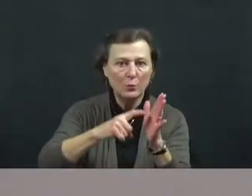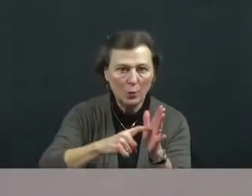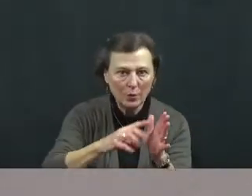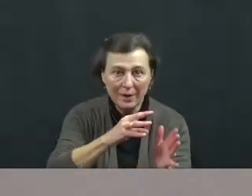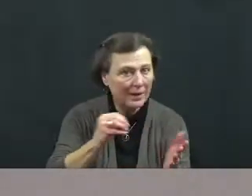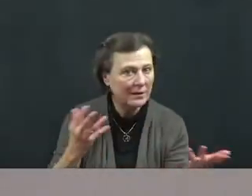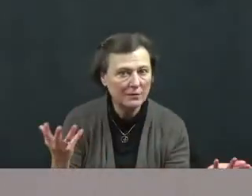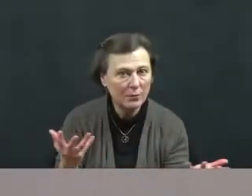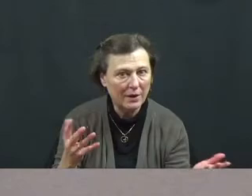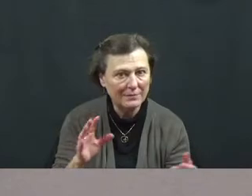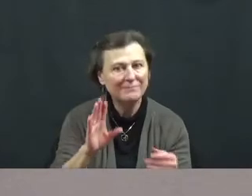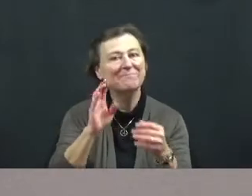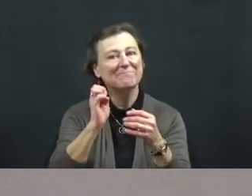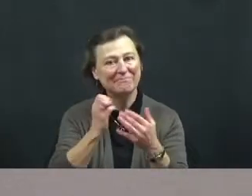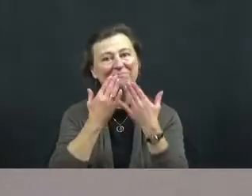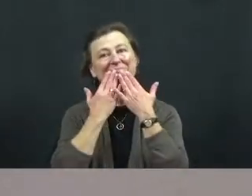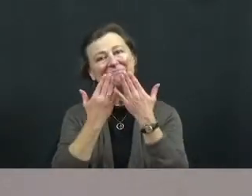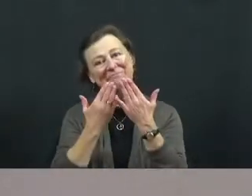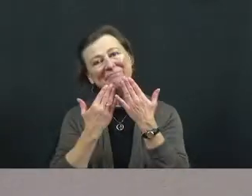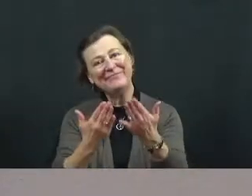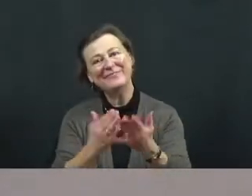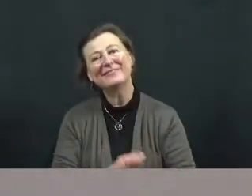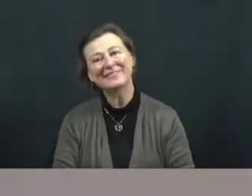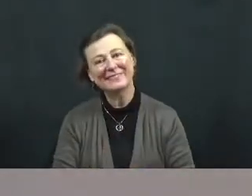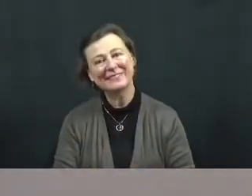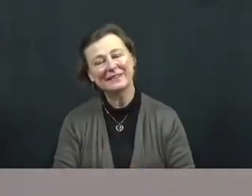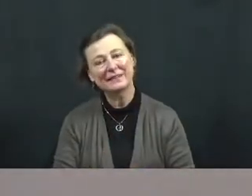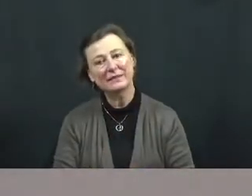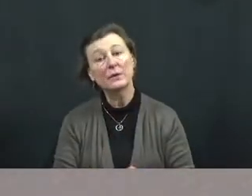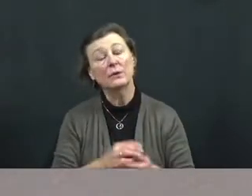So, let there be bad hair days.